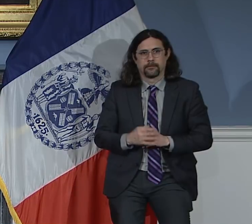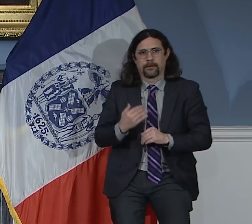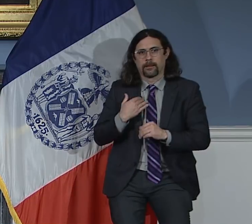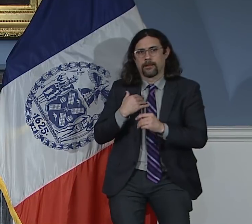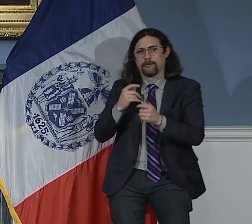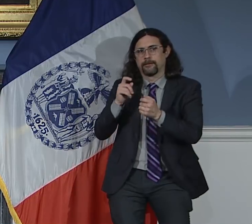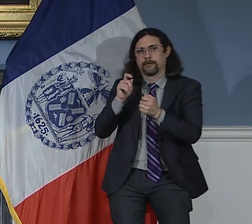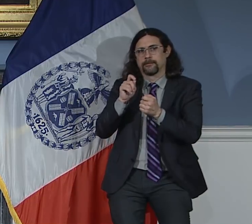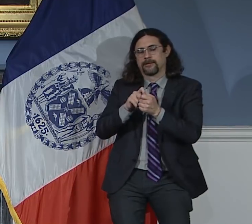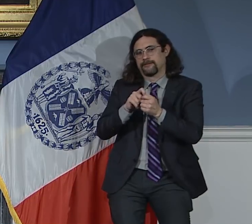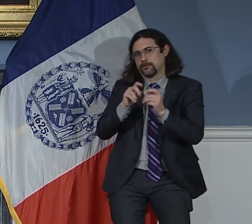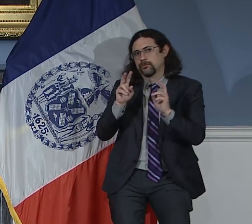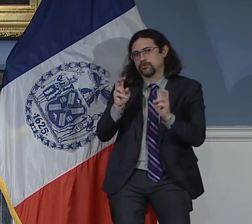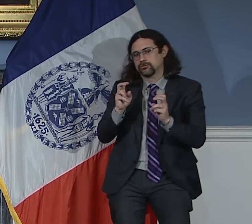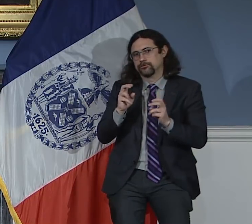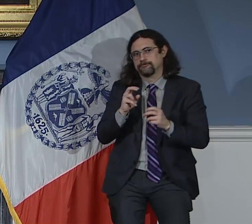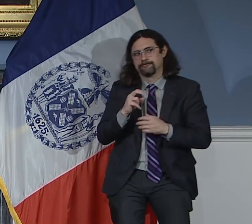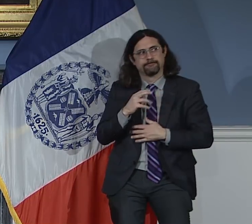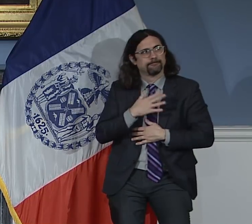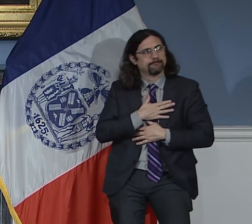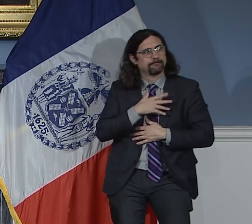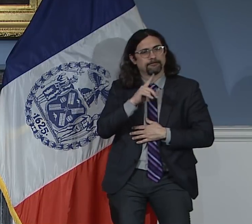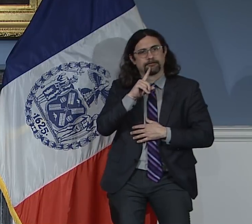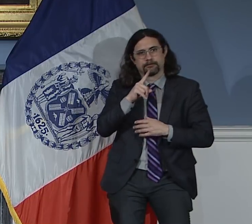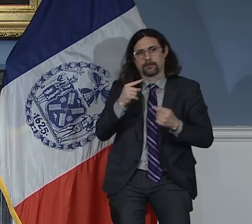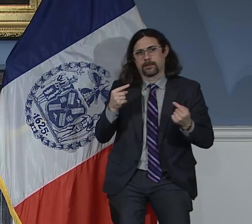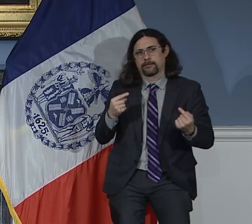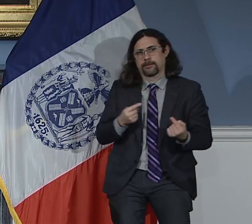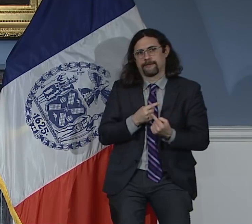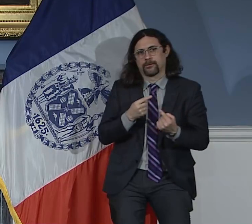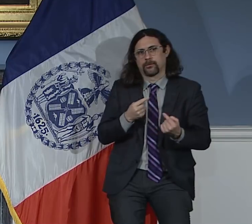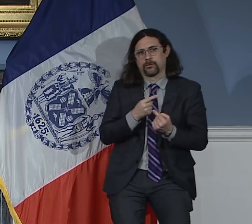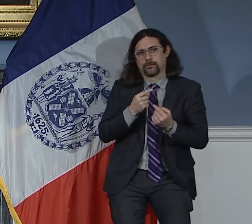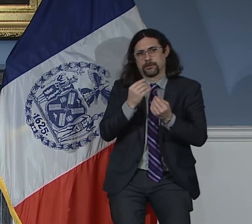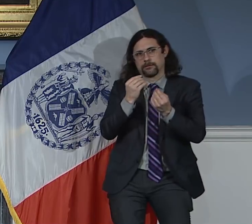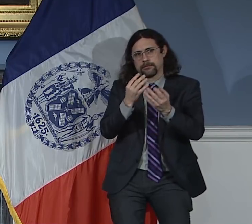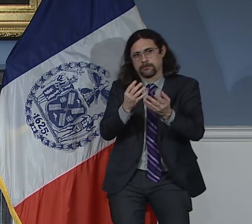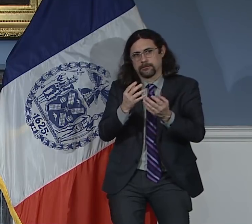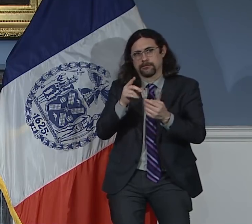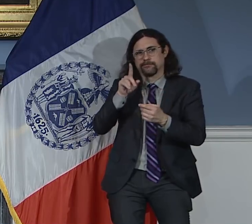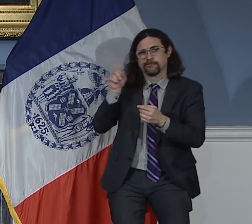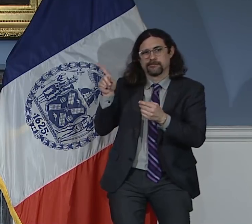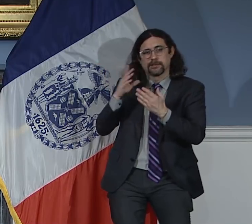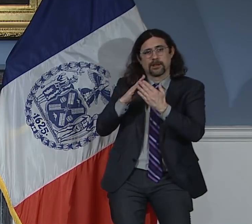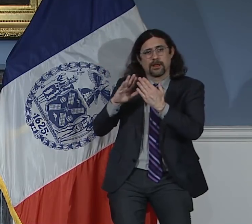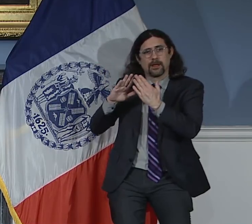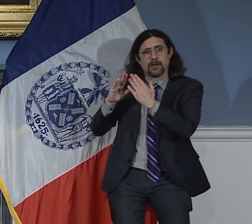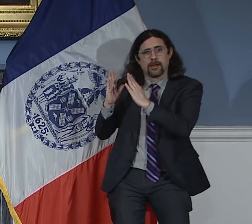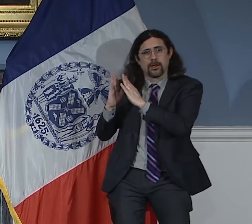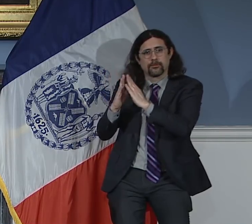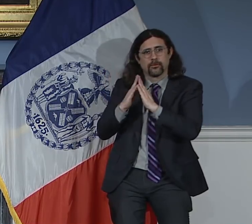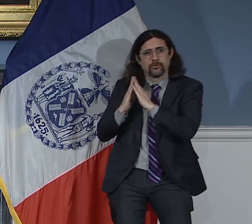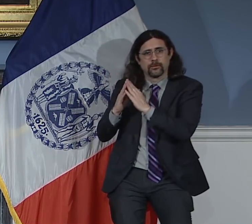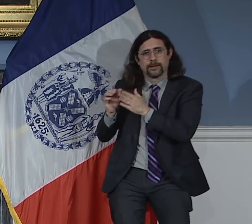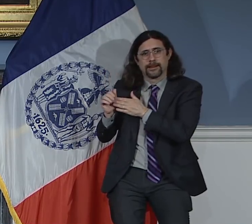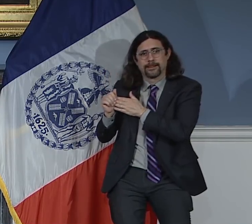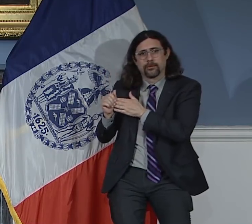VERY SPECIFIC ISSUE, THIS IS SOMETHING I HAVE TO SAY TO PEOPLE. IT'S PAINFUL TO SAY IT. I'VE GOTTEN CONCERNS RAISED